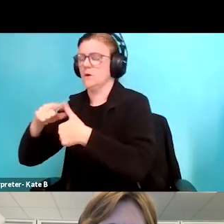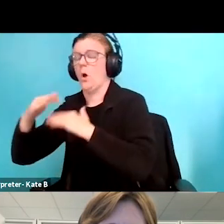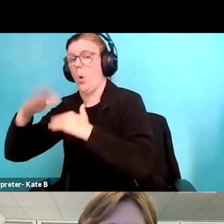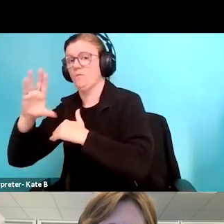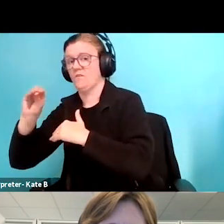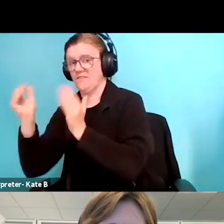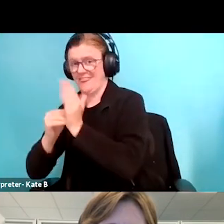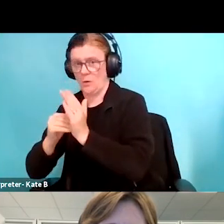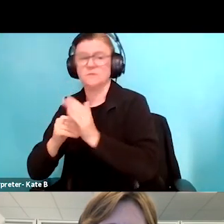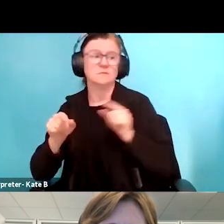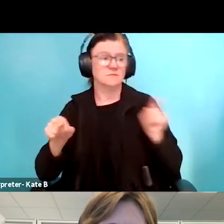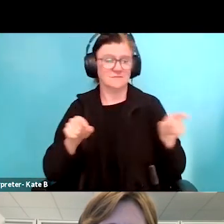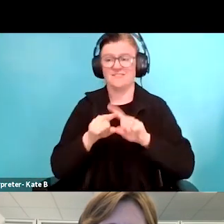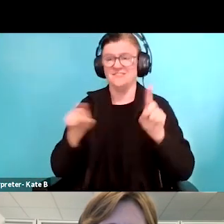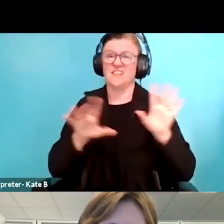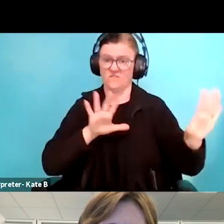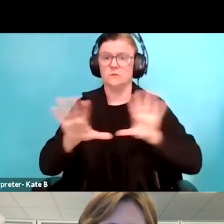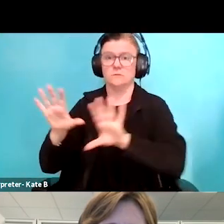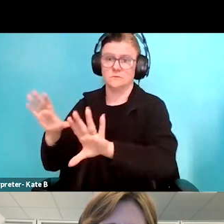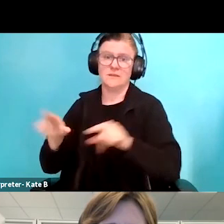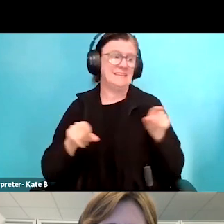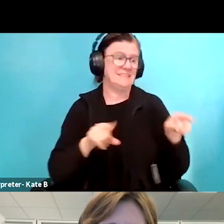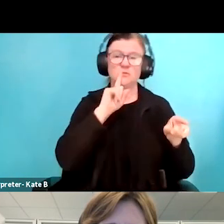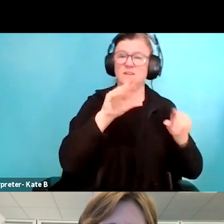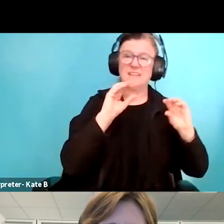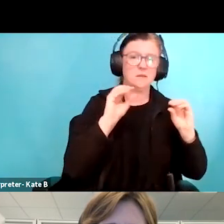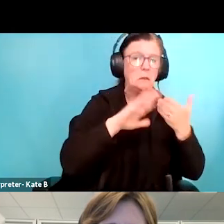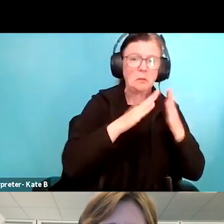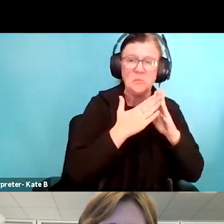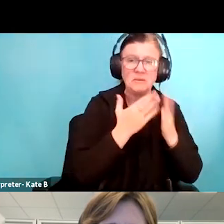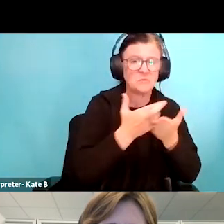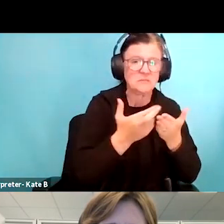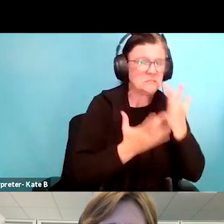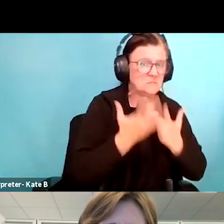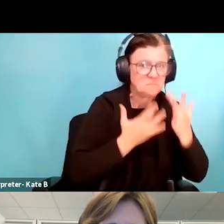I guess I would say a lot of community-based resources be they healthcare or transportation.